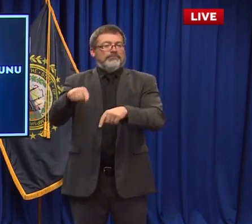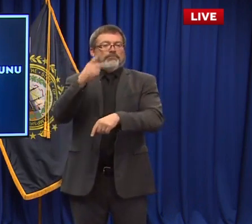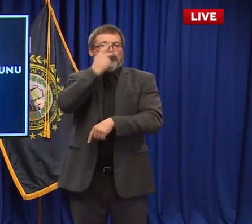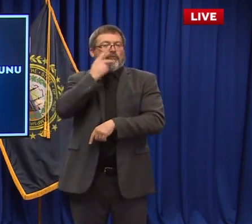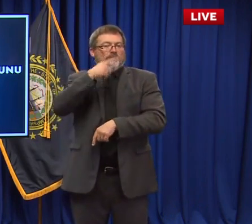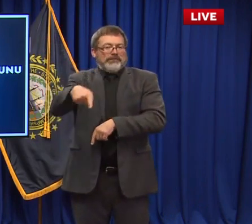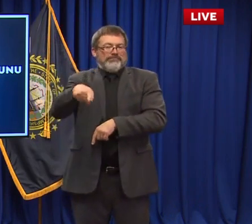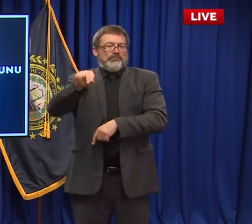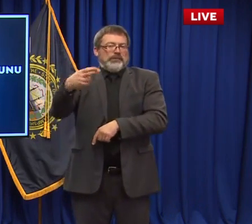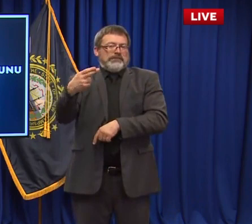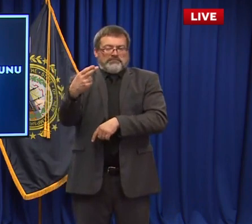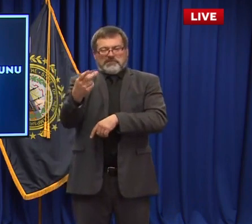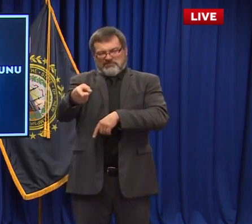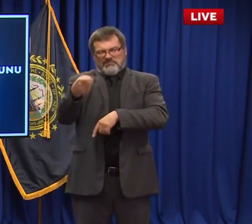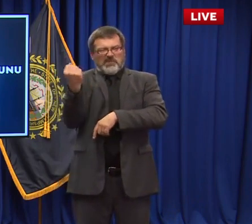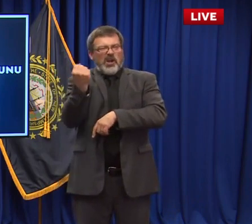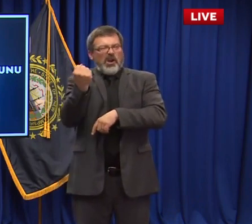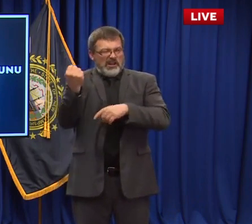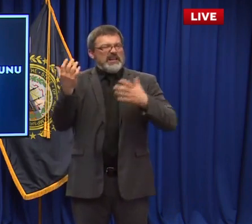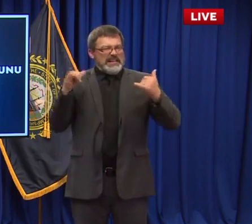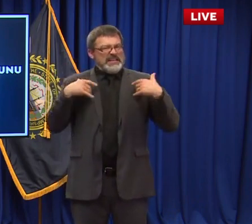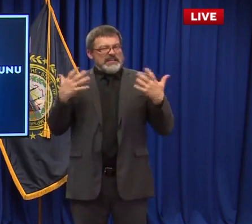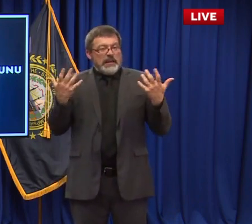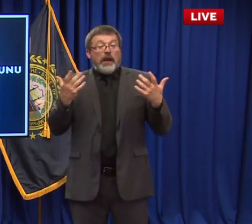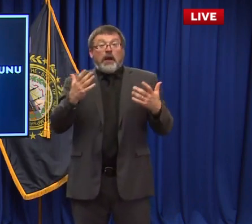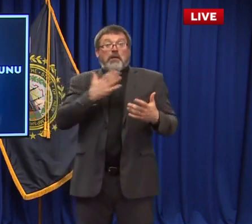MY CAMPAIGN IS FINALLY BACK IN FULL GEAR.